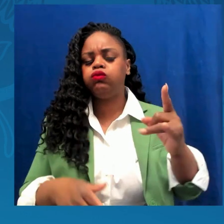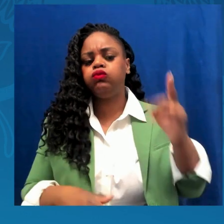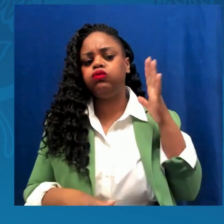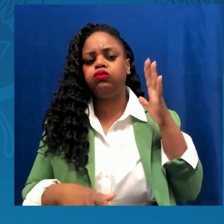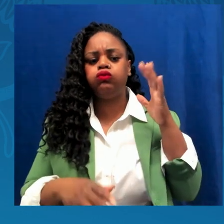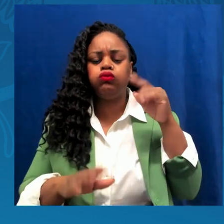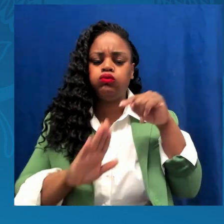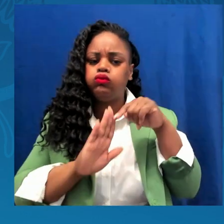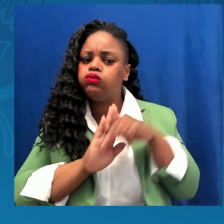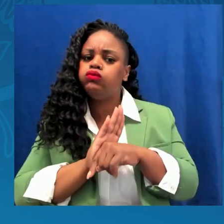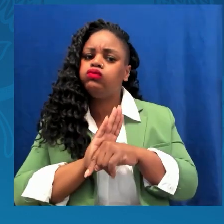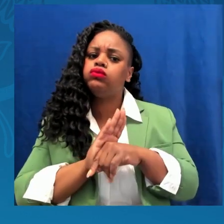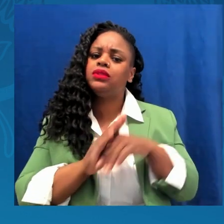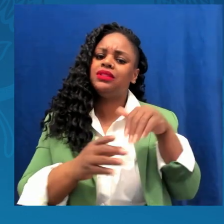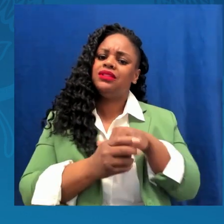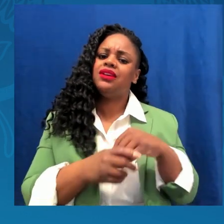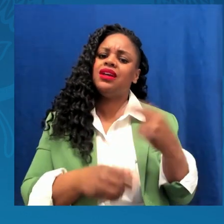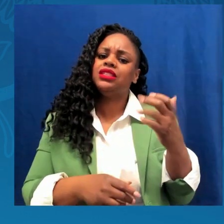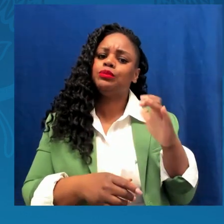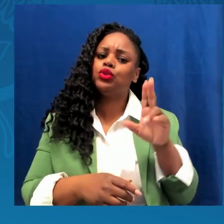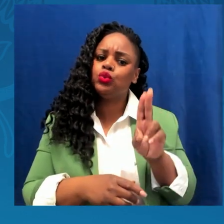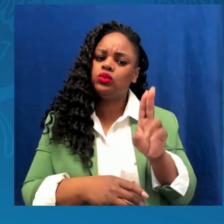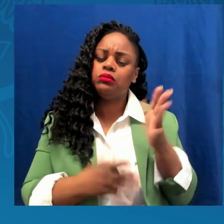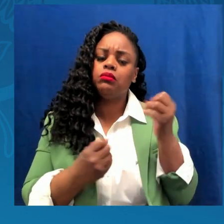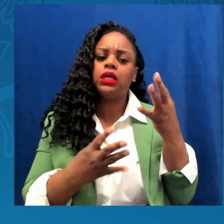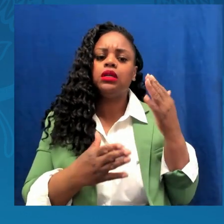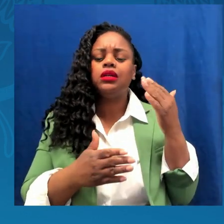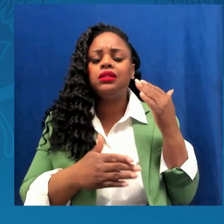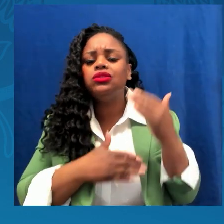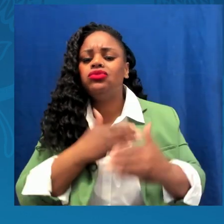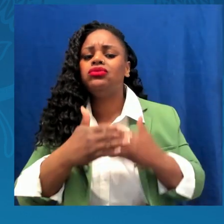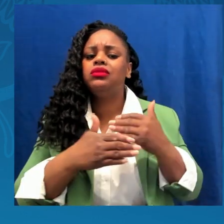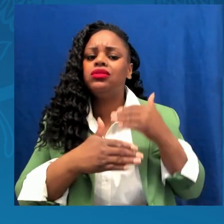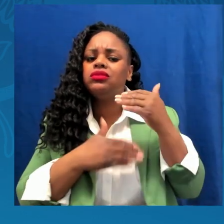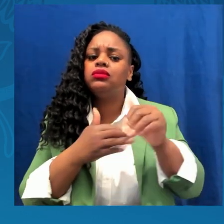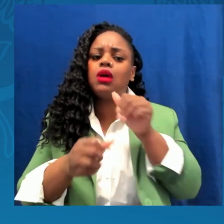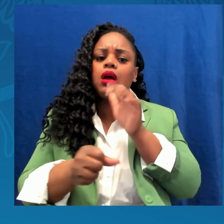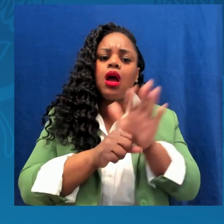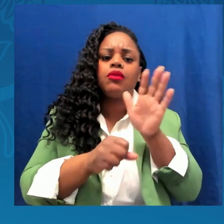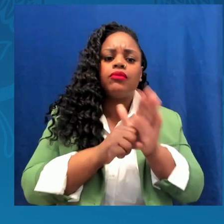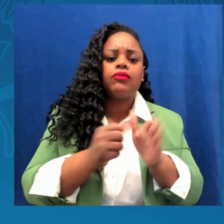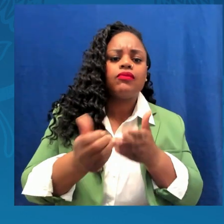Decades of underfunding has significantly contribute to the deferred maintenance and vulnerabilities